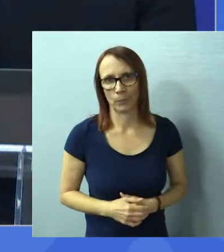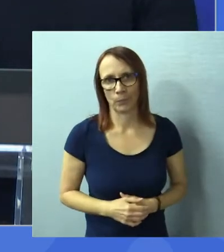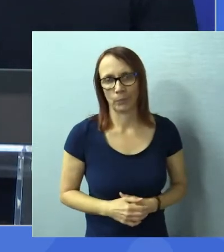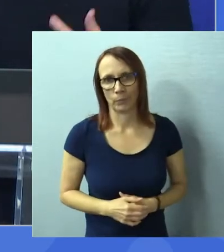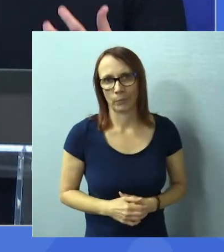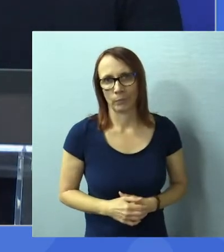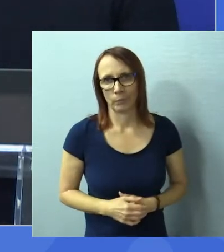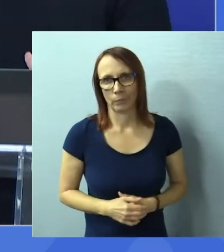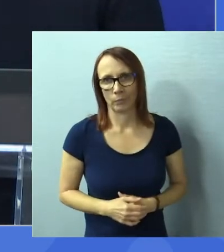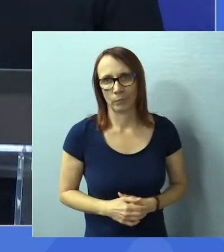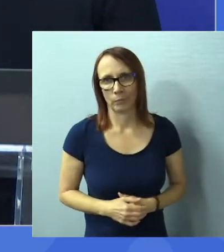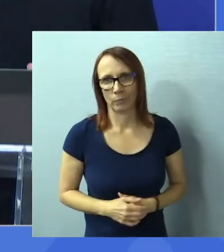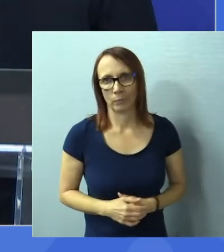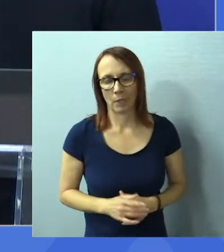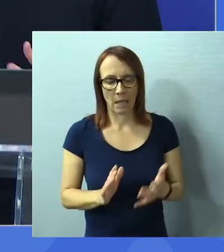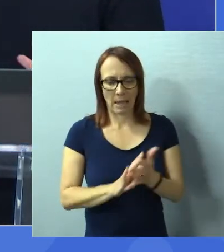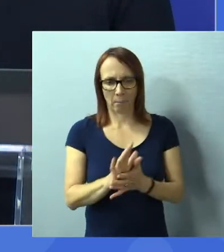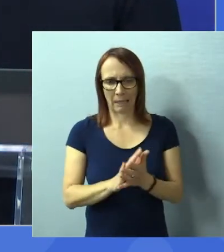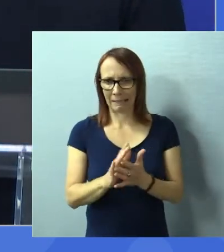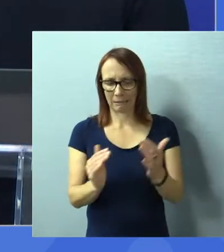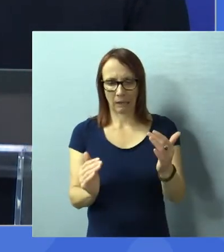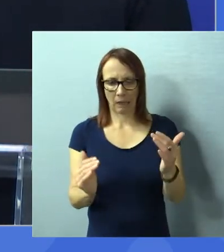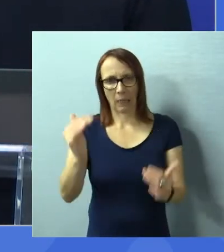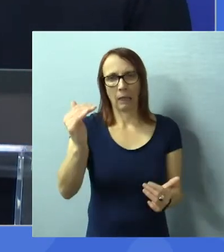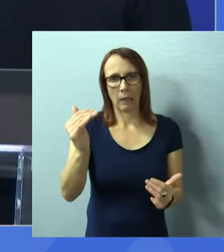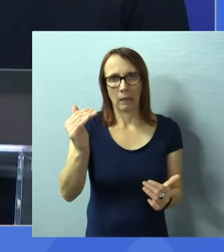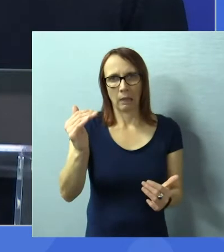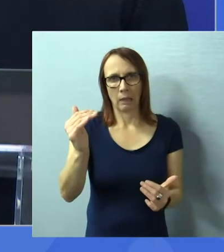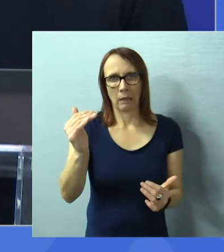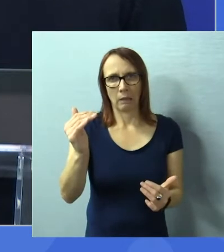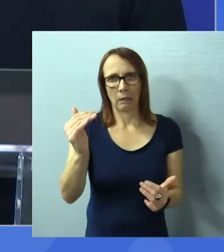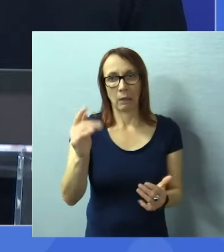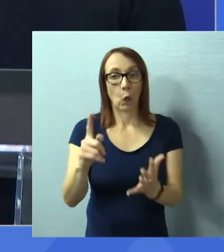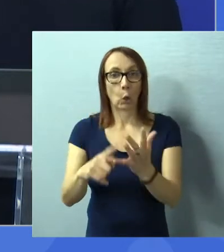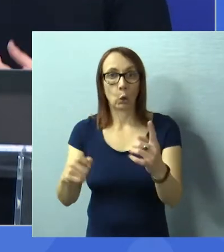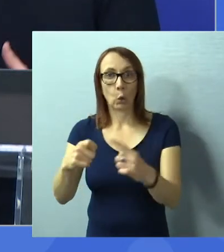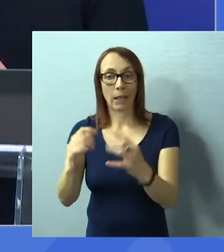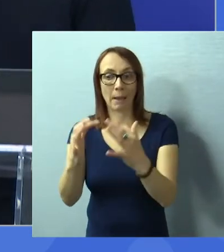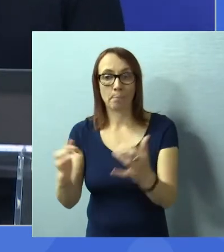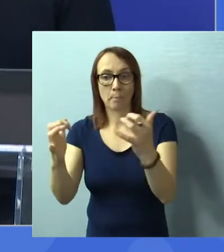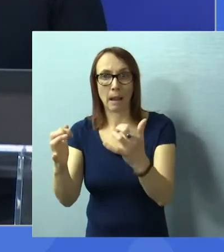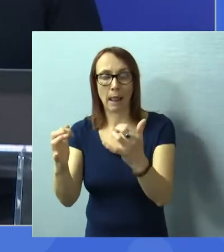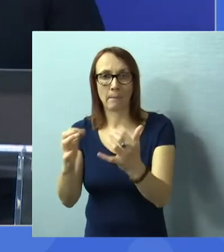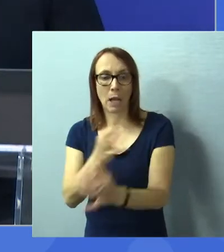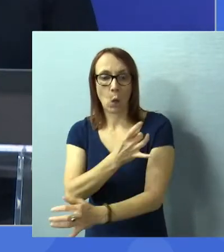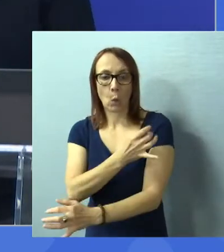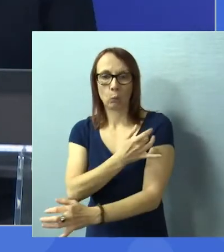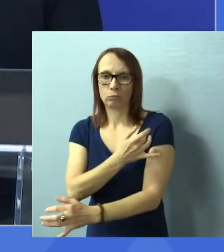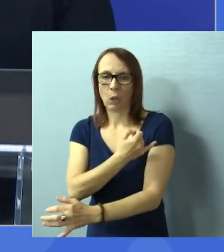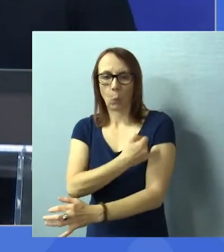so we've been east cemetery there the political constraints the weak political constraints on the UK Parliament the strong legal constraints on the scourge